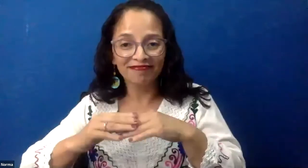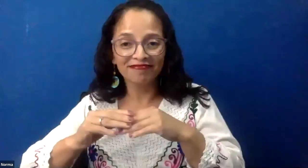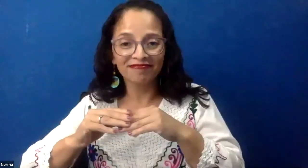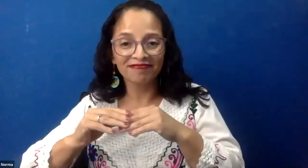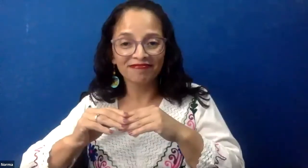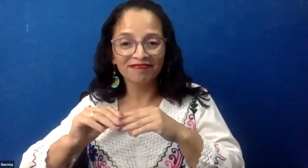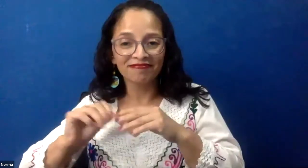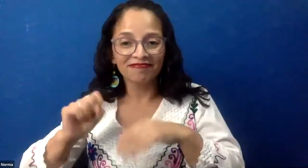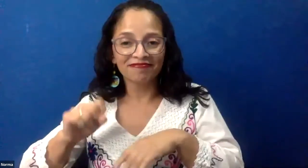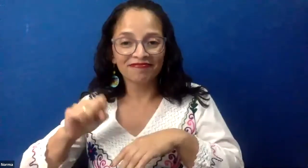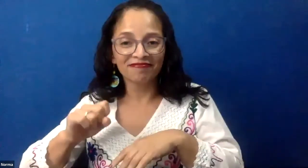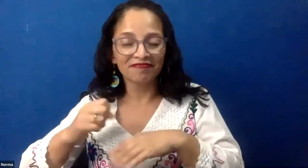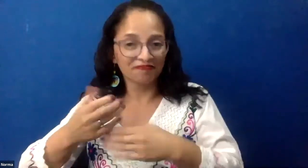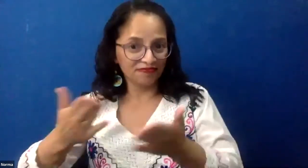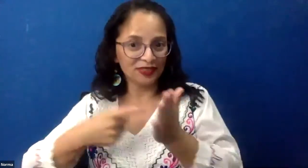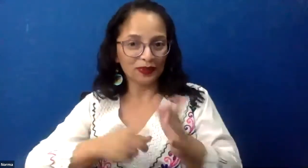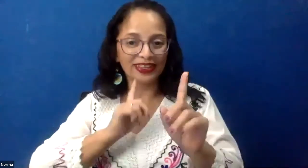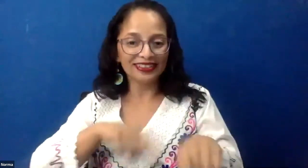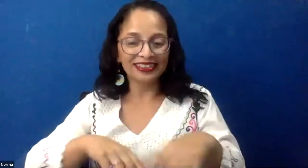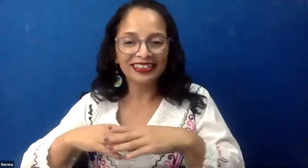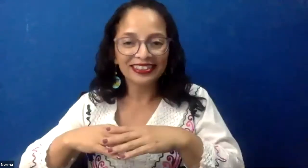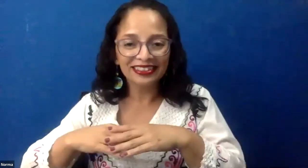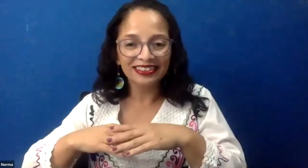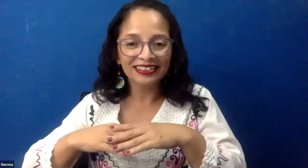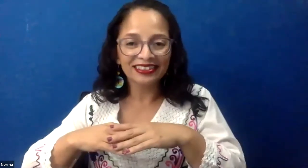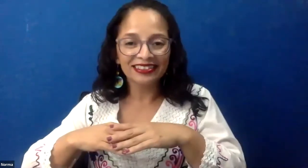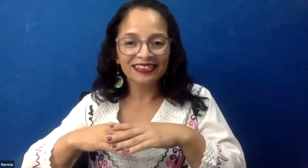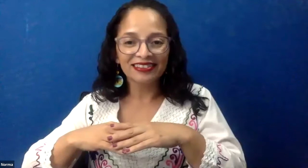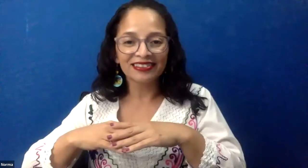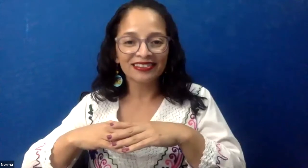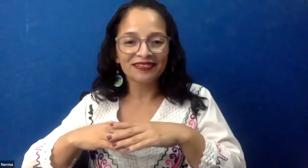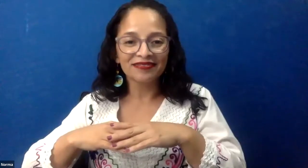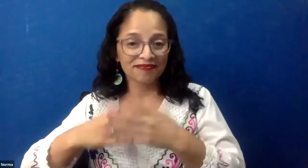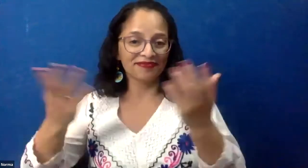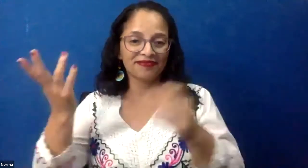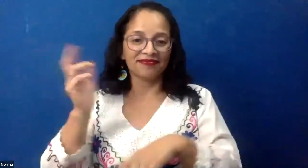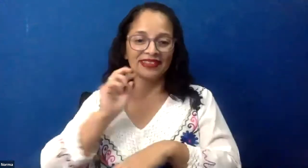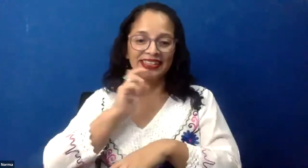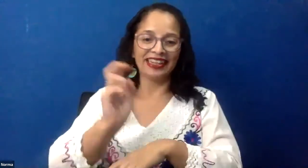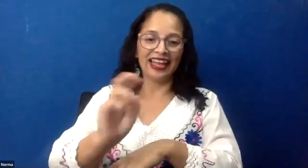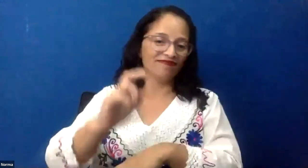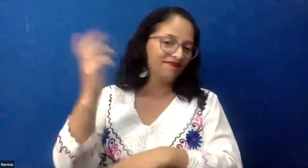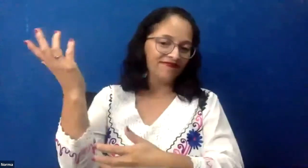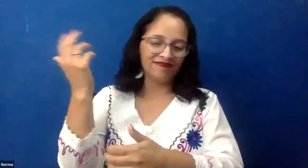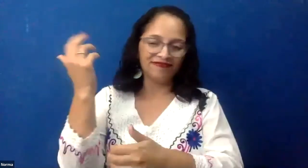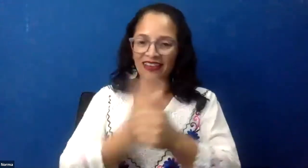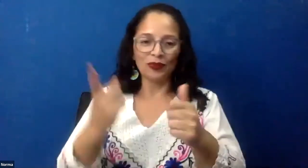Good answers. Good. And...